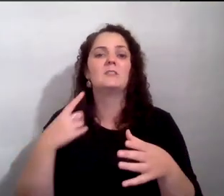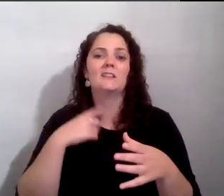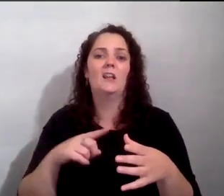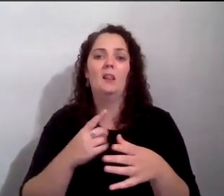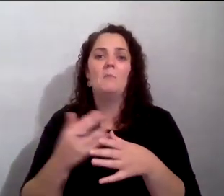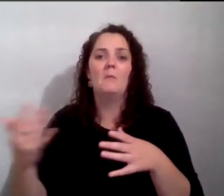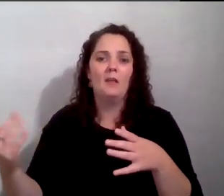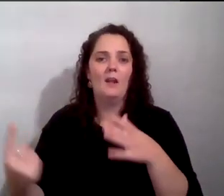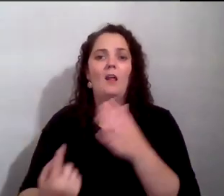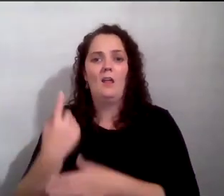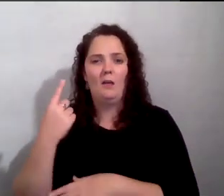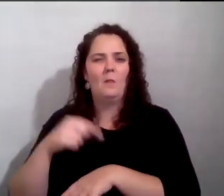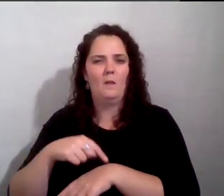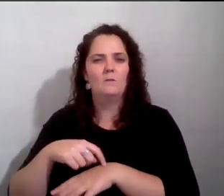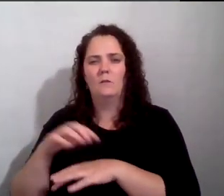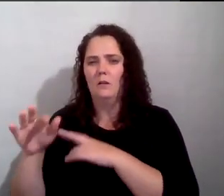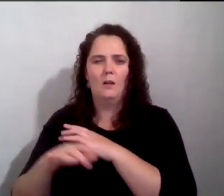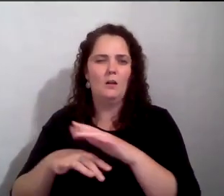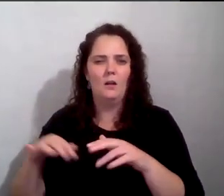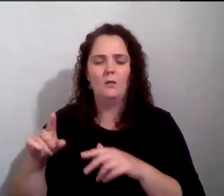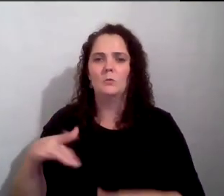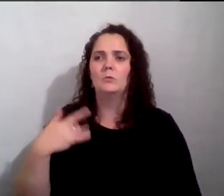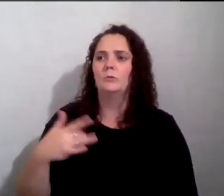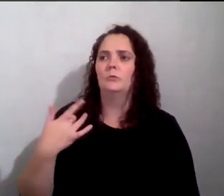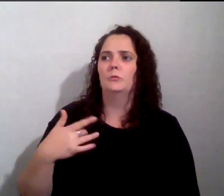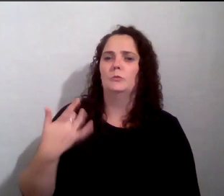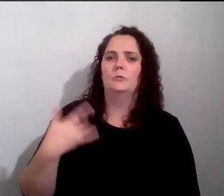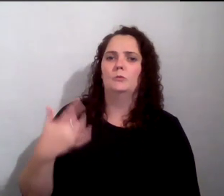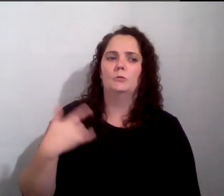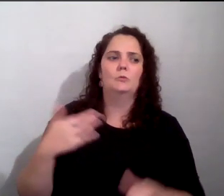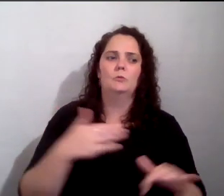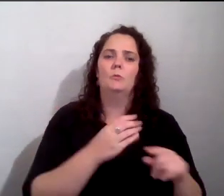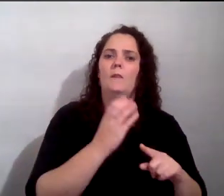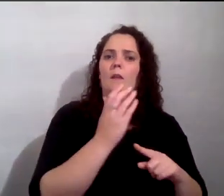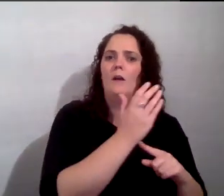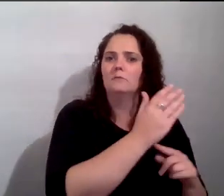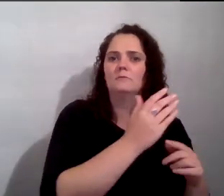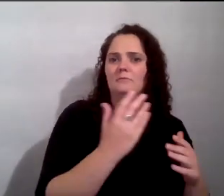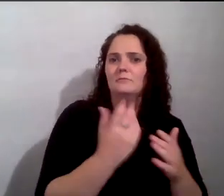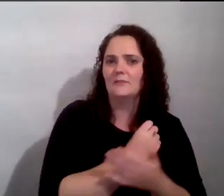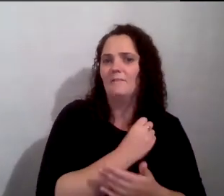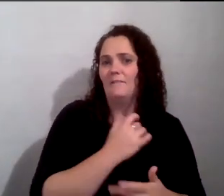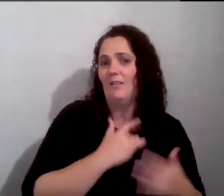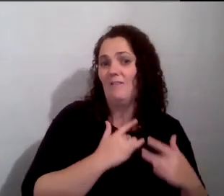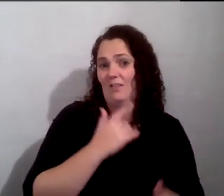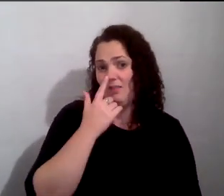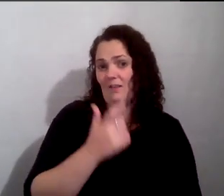pretty incredible and I suppose it is a little more figurative, we can see the sense of outlines of children's faces,